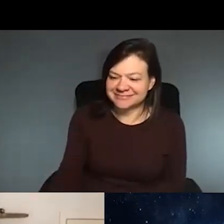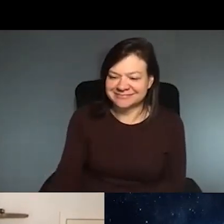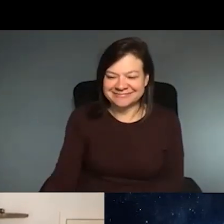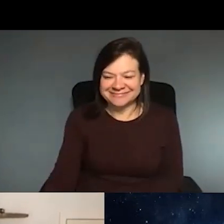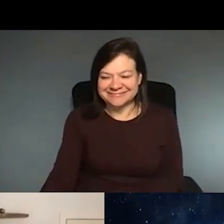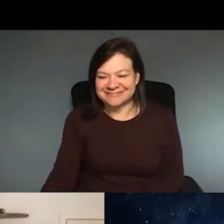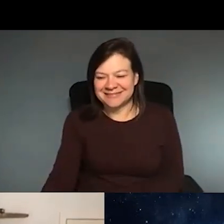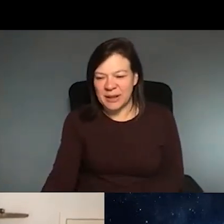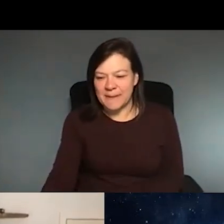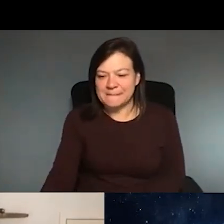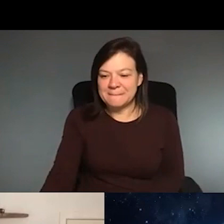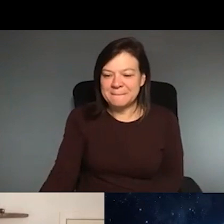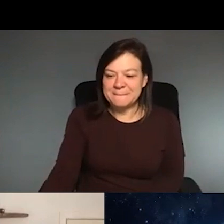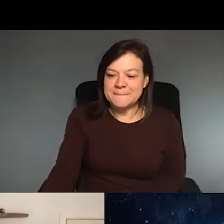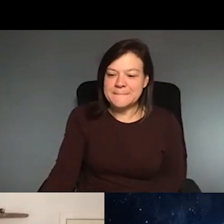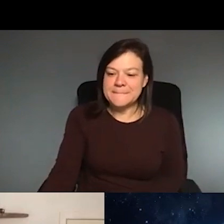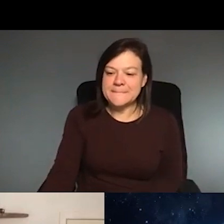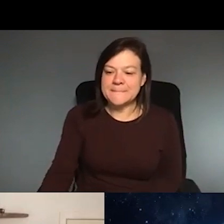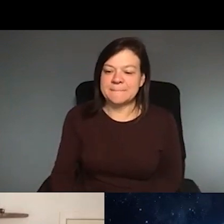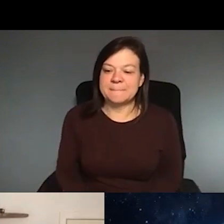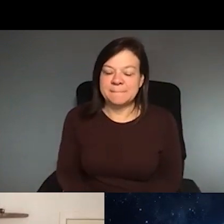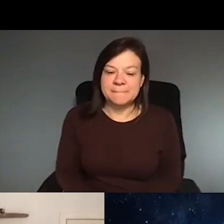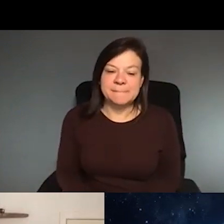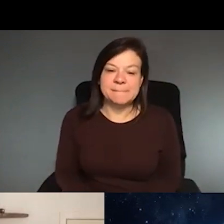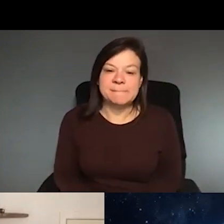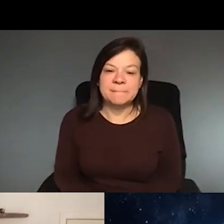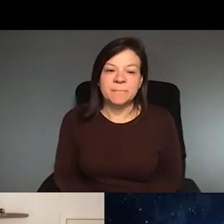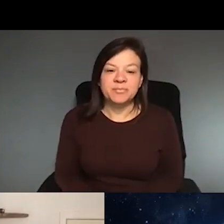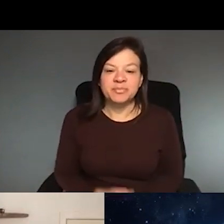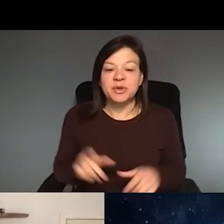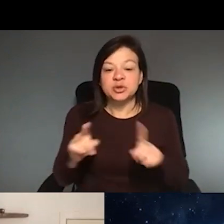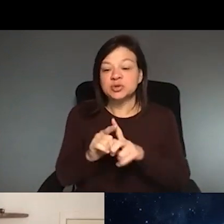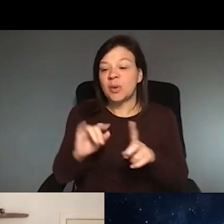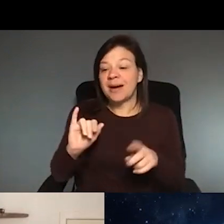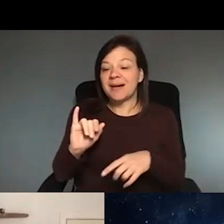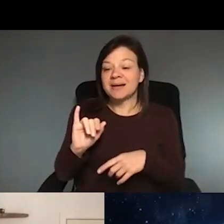OKAY. AS SJ PUT IN THE CHAT, PLEASE PUT ANYTHING THAT YOU